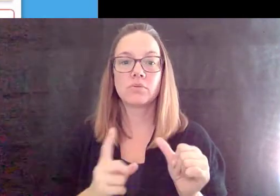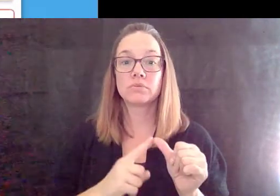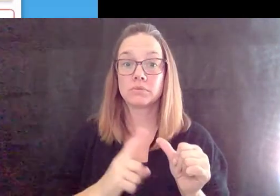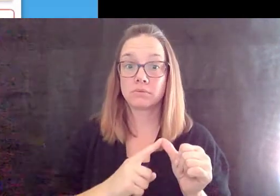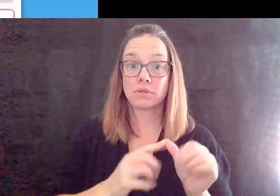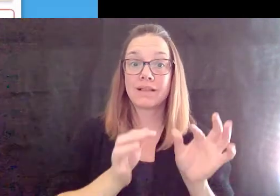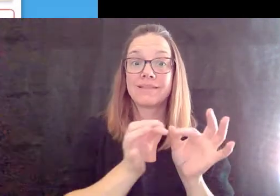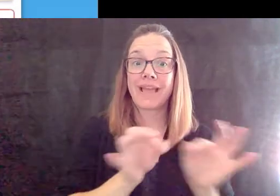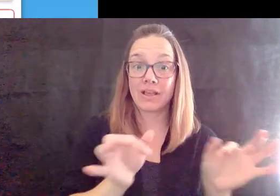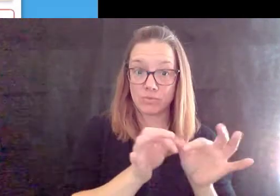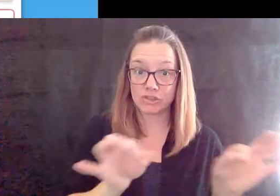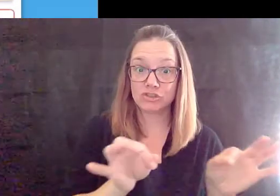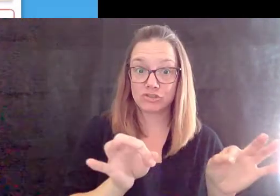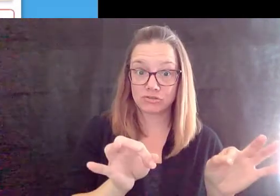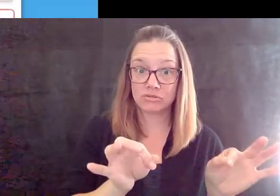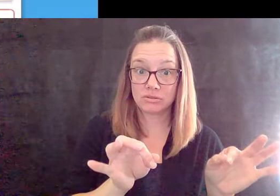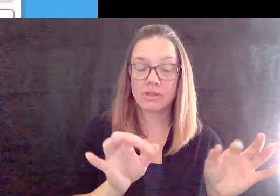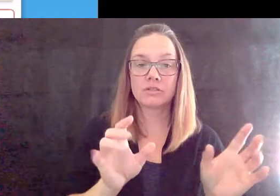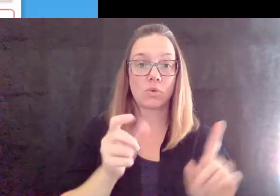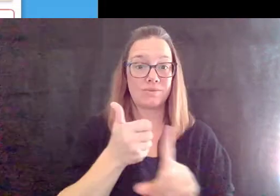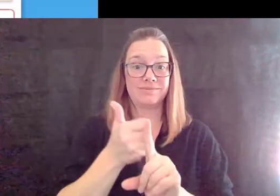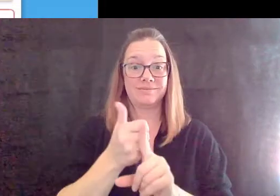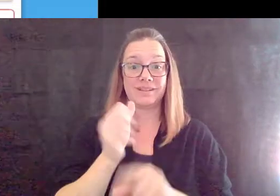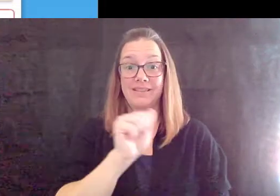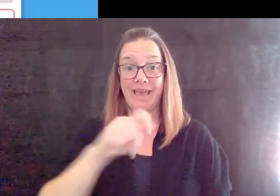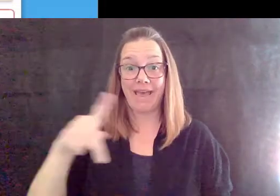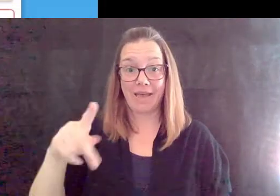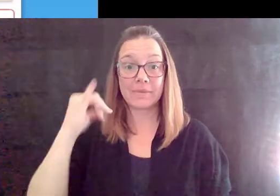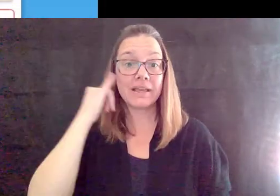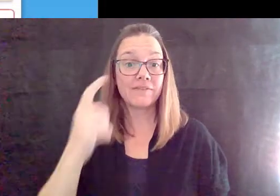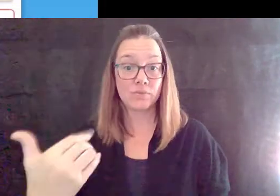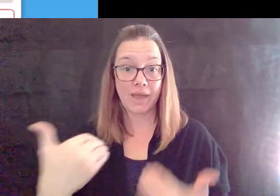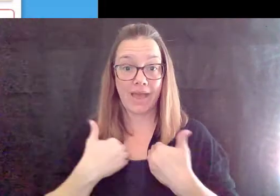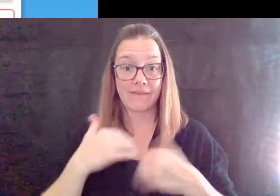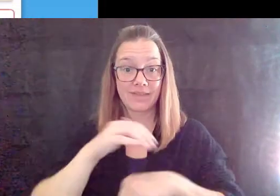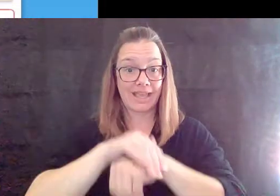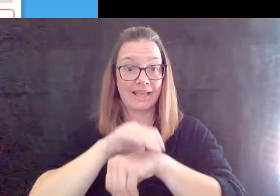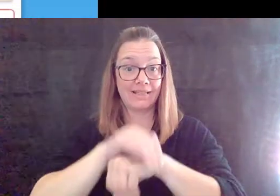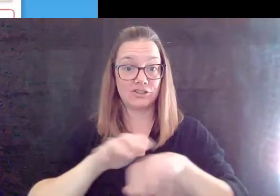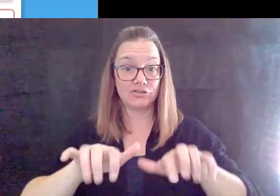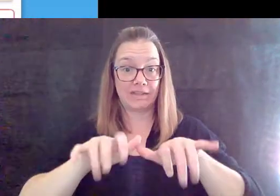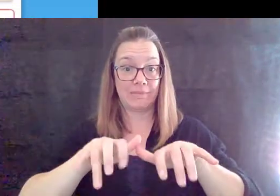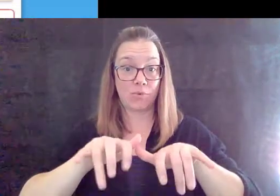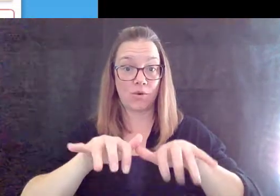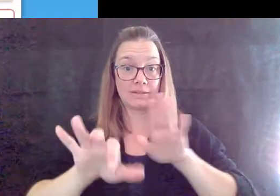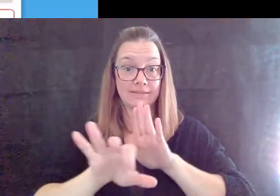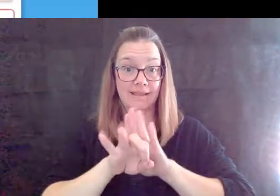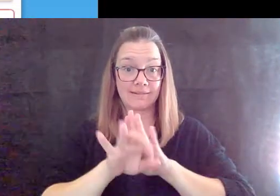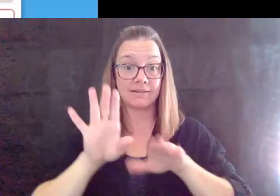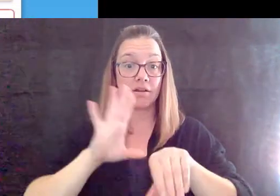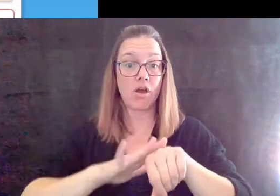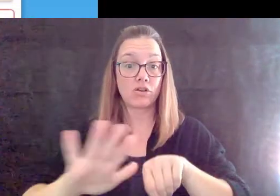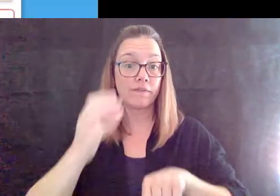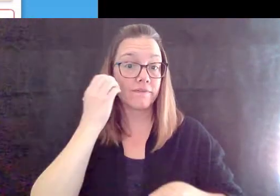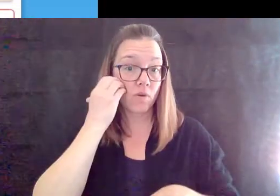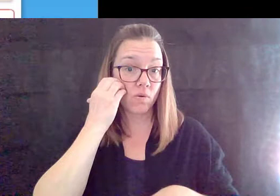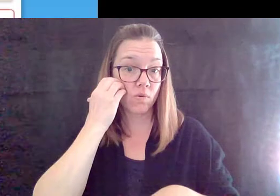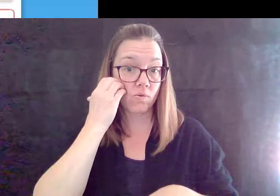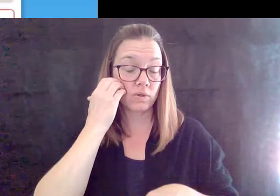around language, right. So the app, if you have a English language keyboard selected on your mobile device,